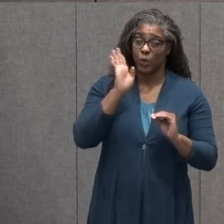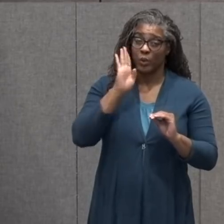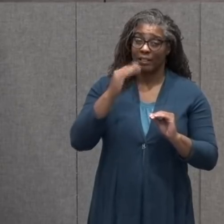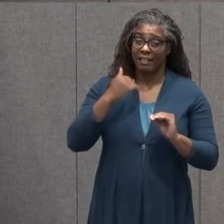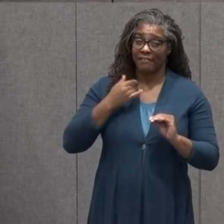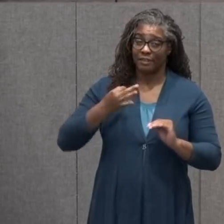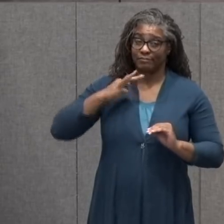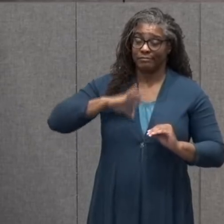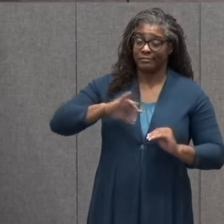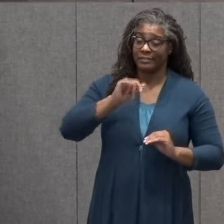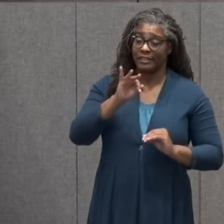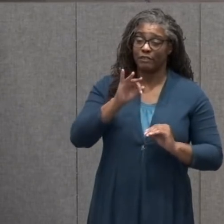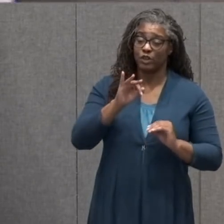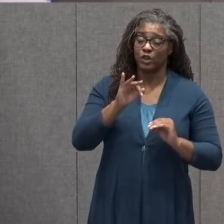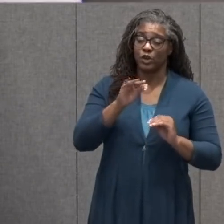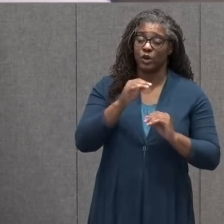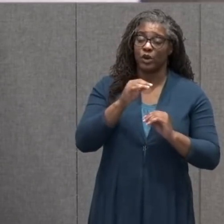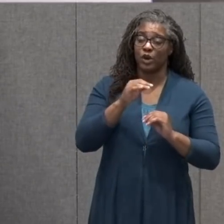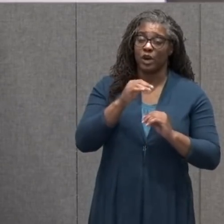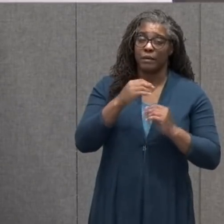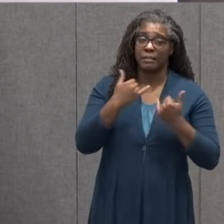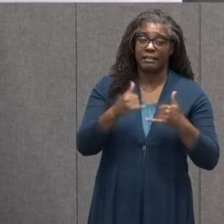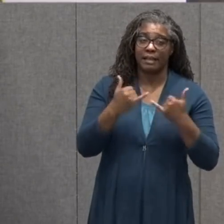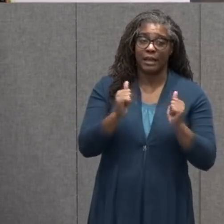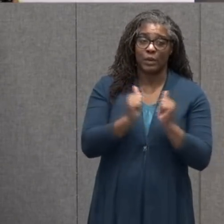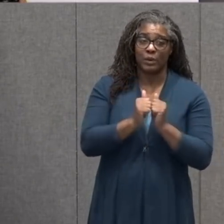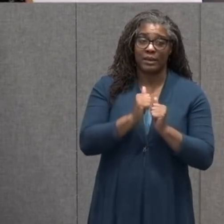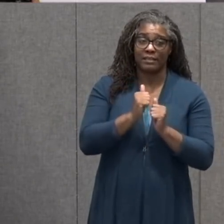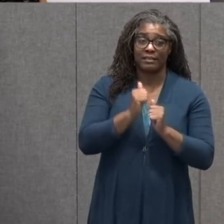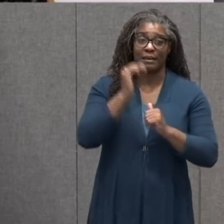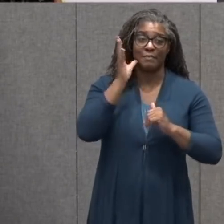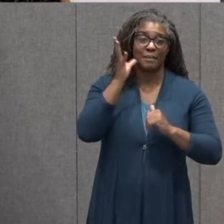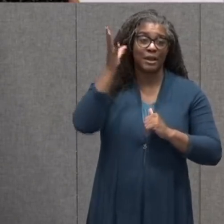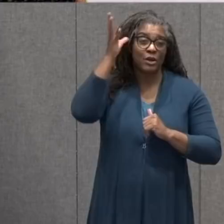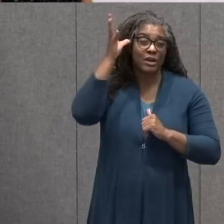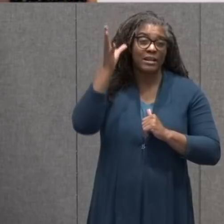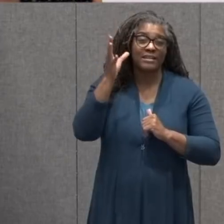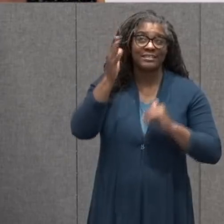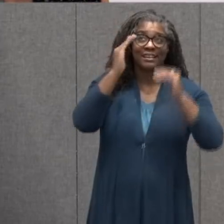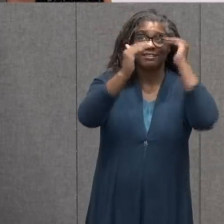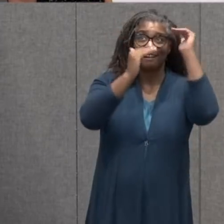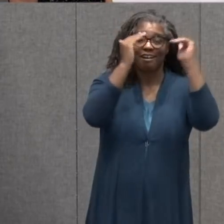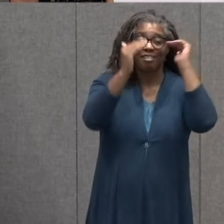That's such a good point, that's such a good point. So I wrote one of our vocabulary words